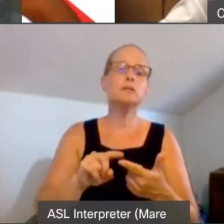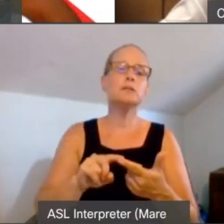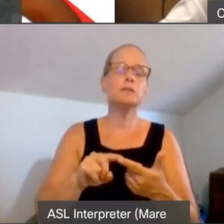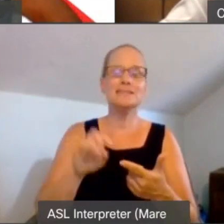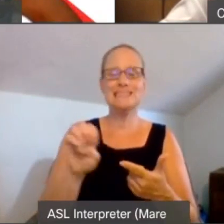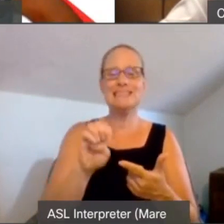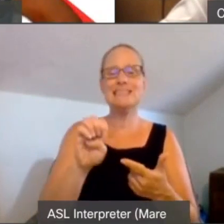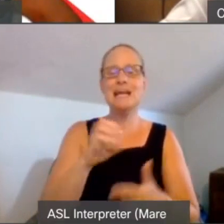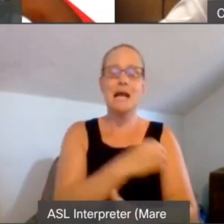Empowerment.